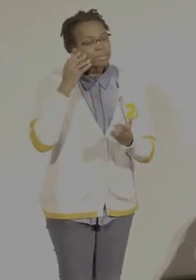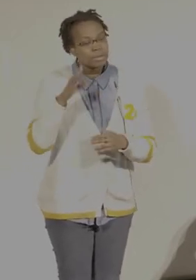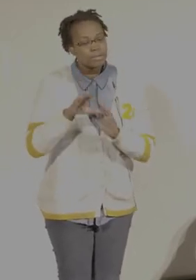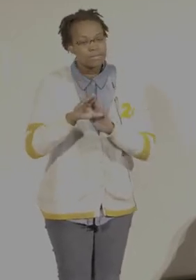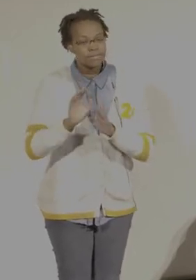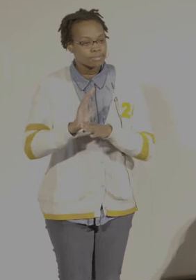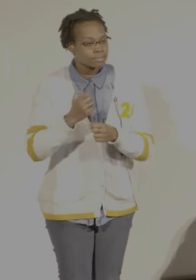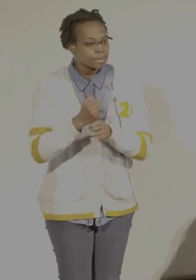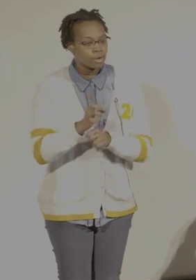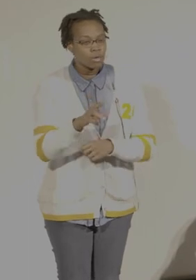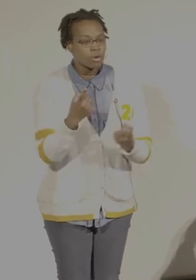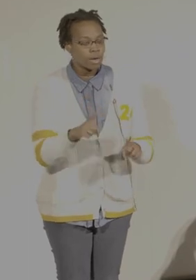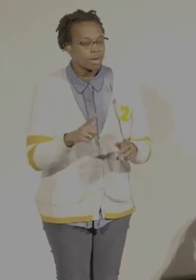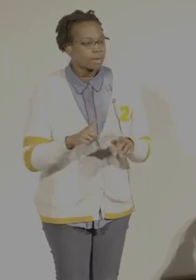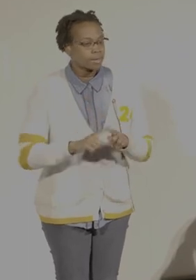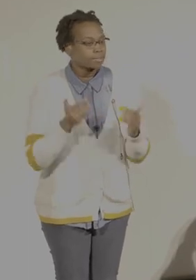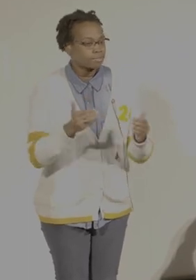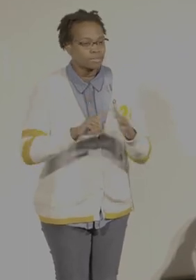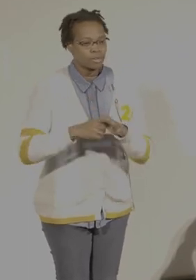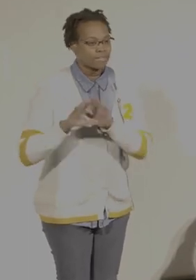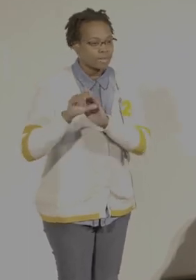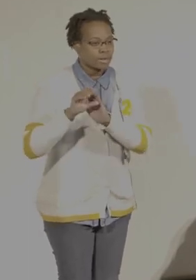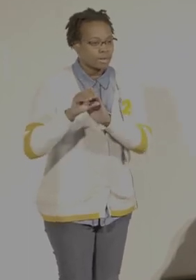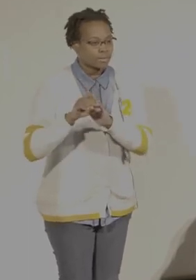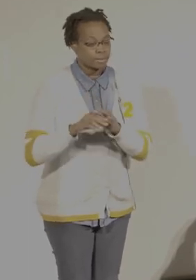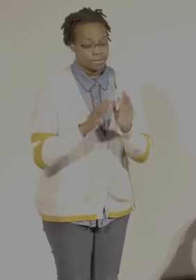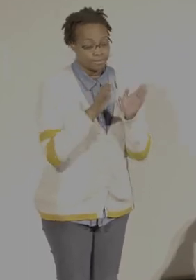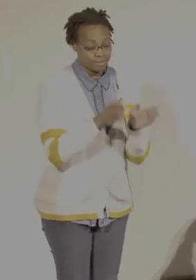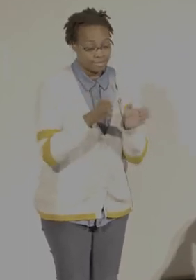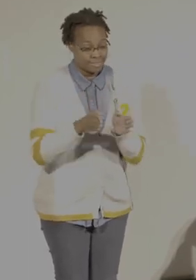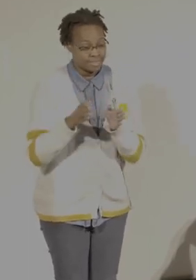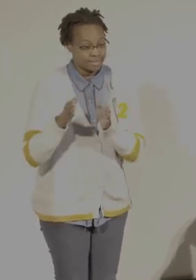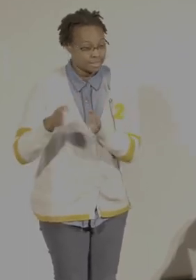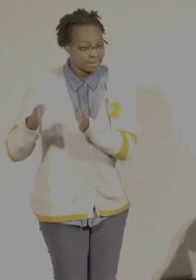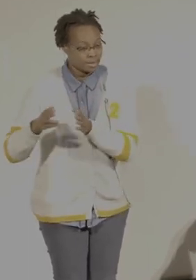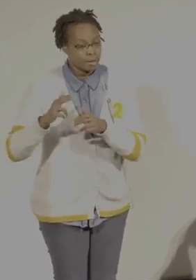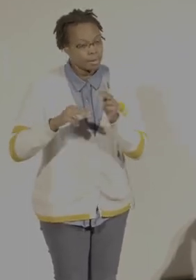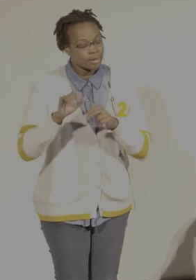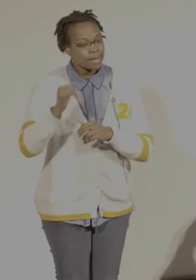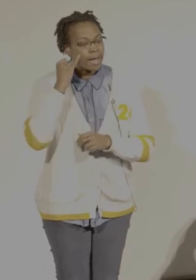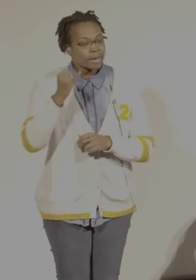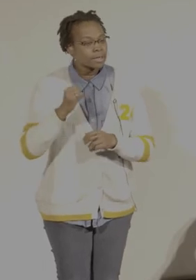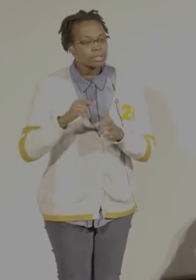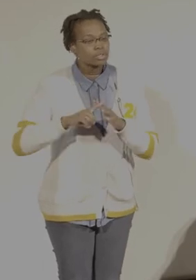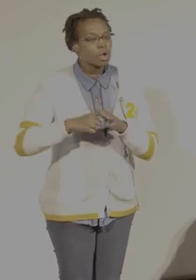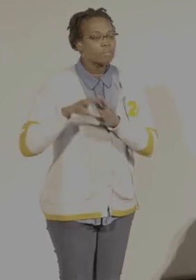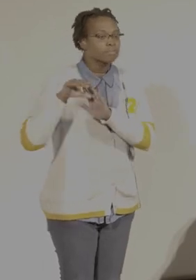"or what's gonna happen but let's just start filming." And incrementally, we built on that premise of let's just start shooting.